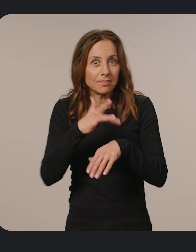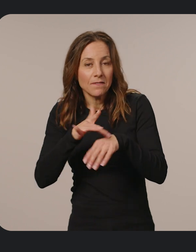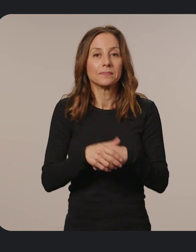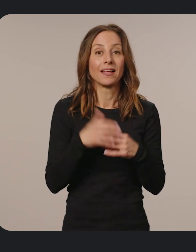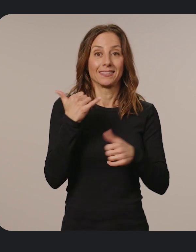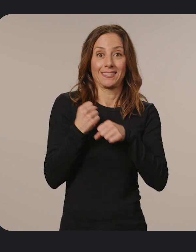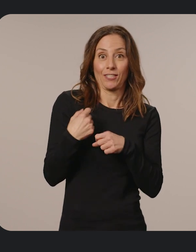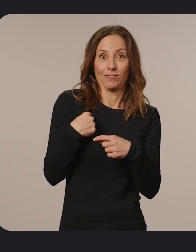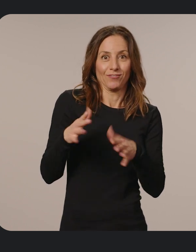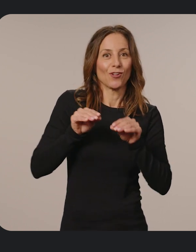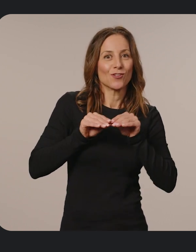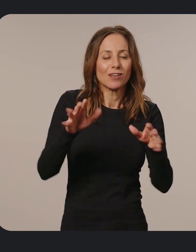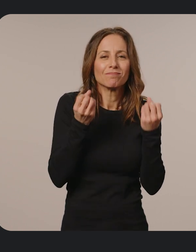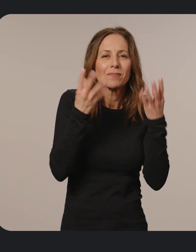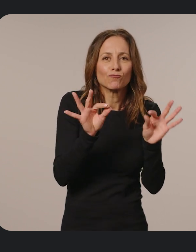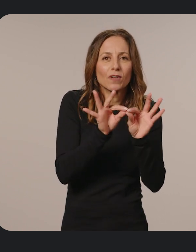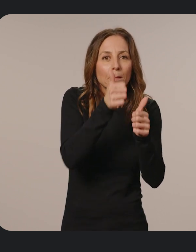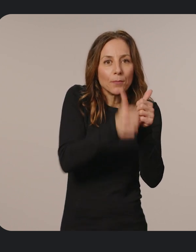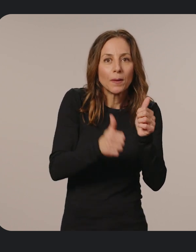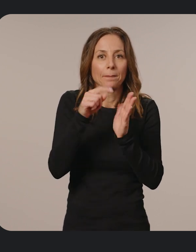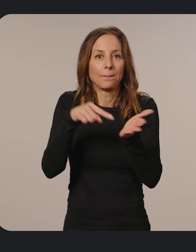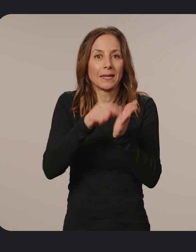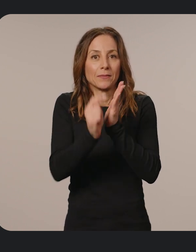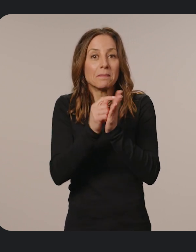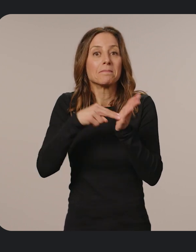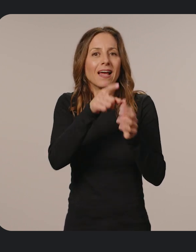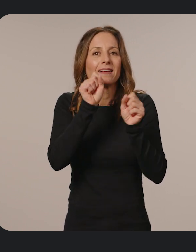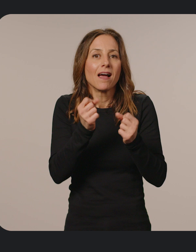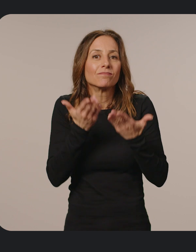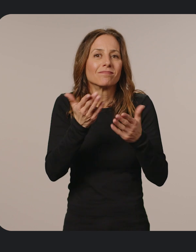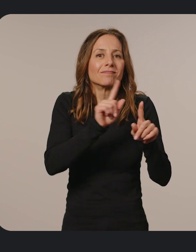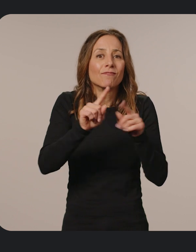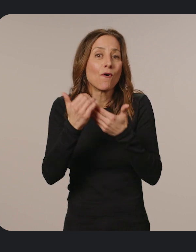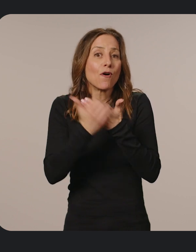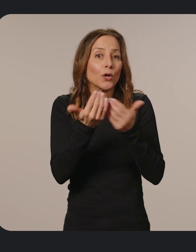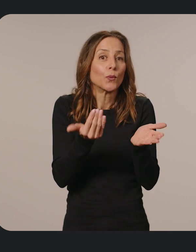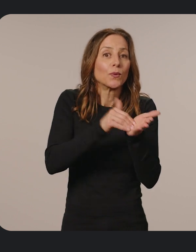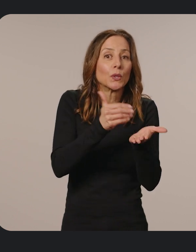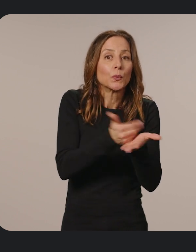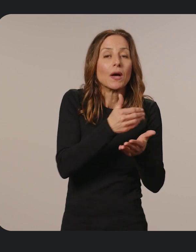This year, we've launched multiple prices per billing period, allowing you to provide different auto-renewing and